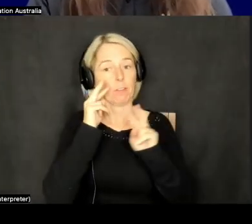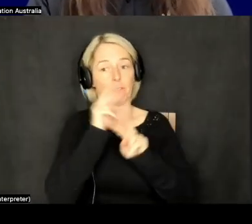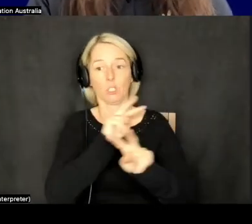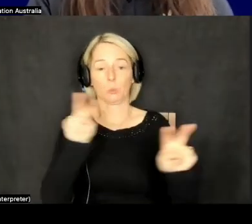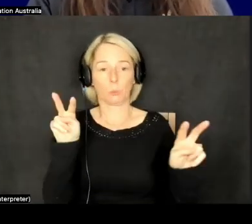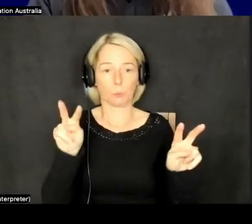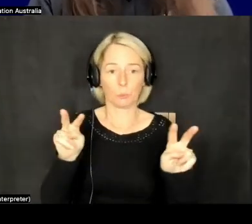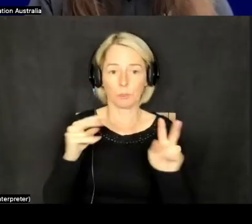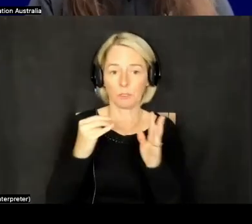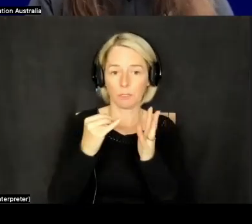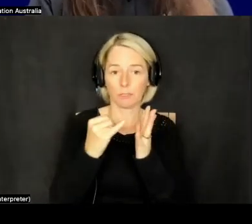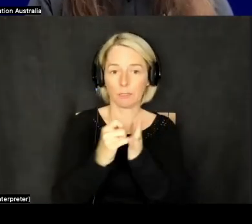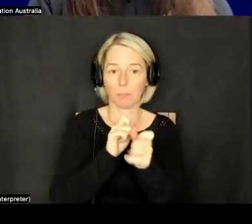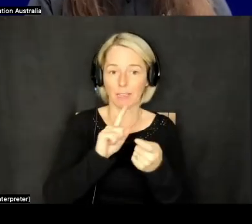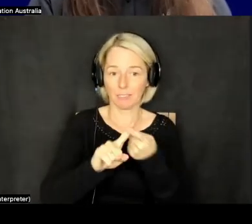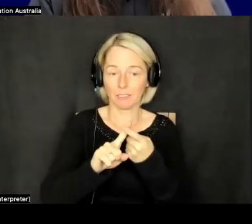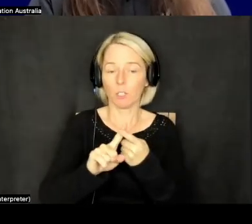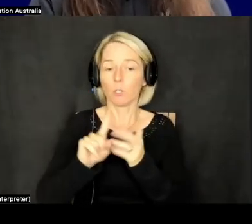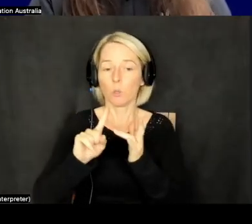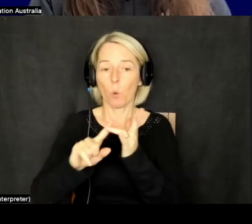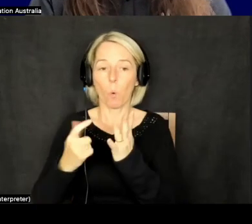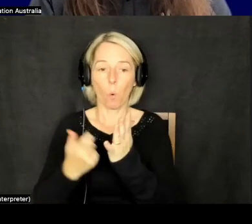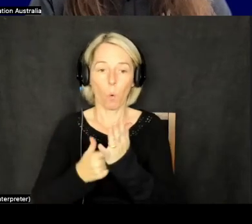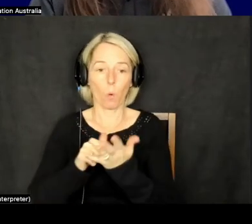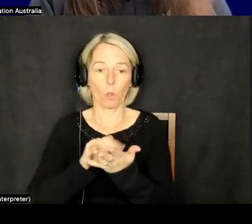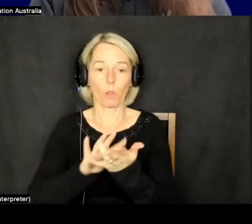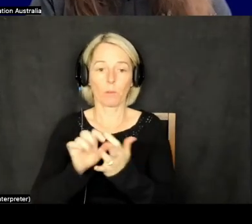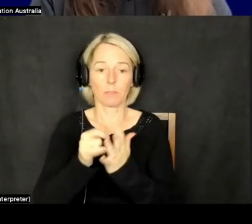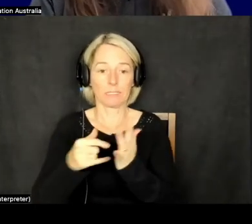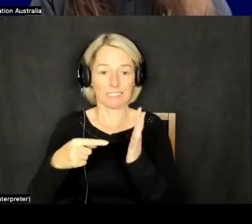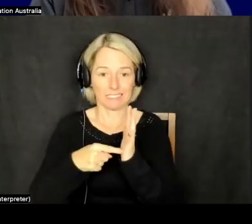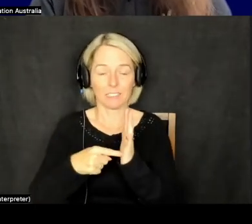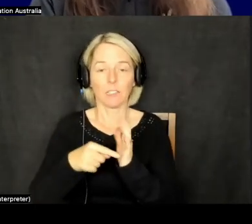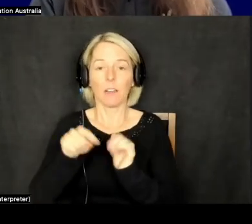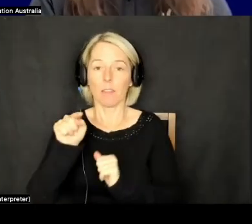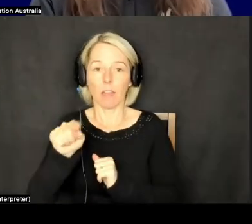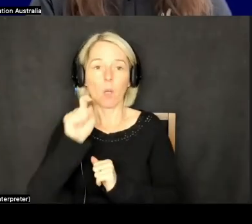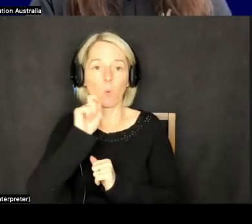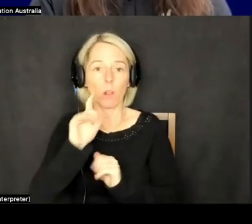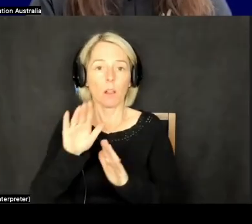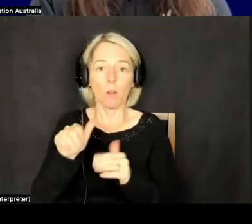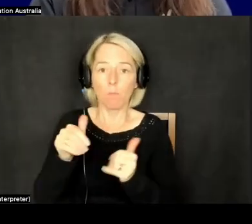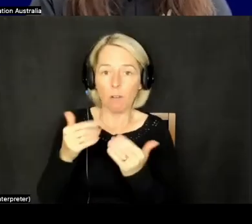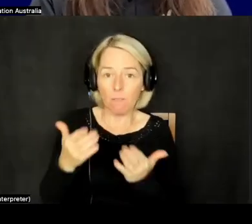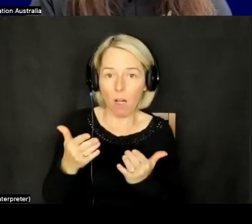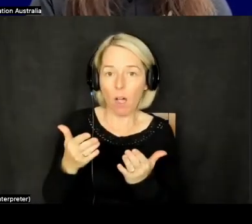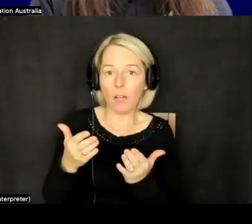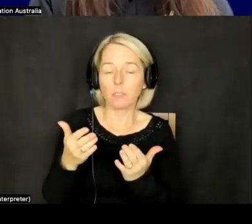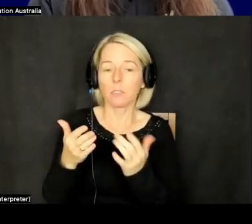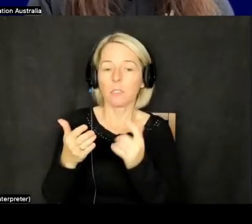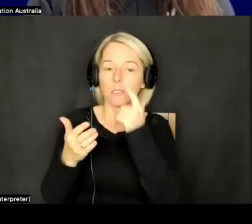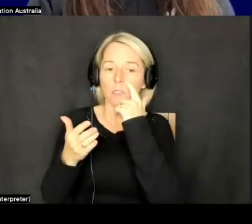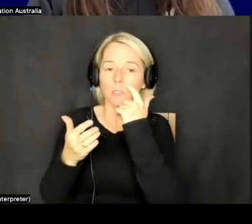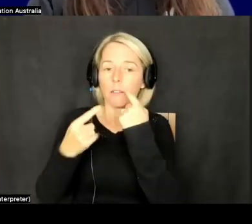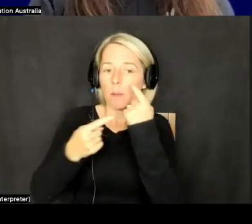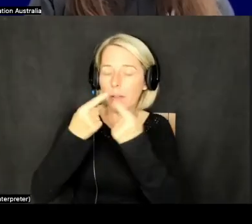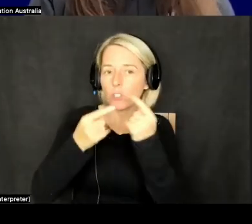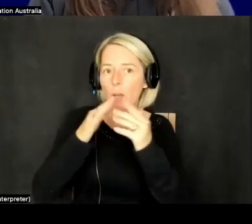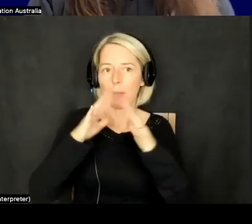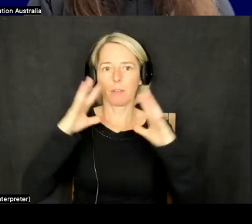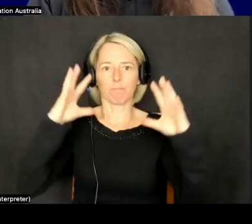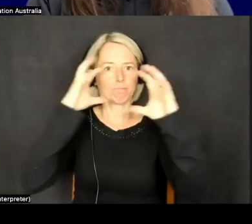useful practical information on supporting vision and what vision levels are. An O and M